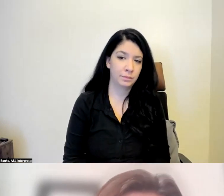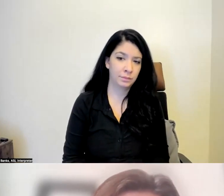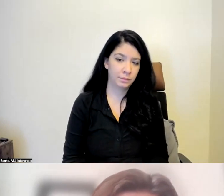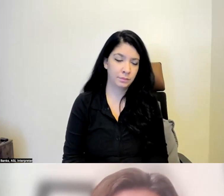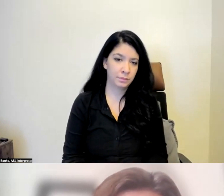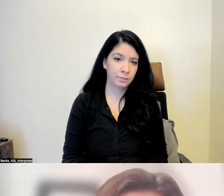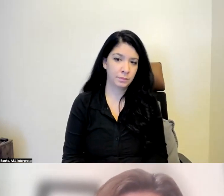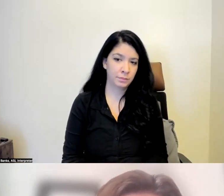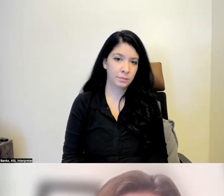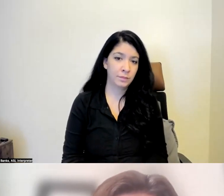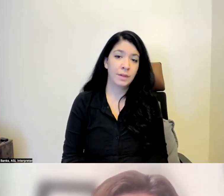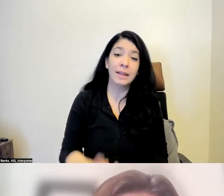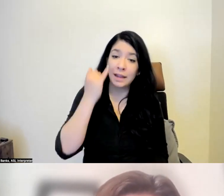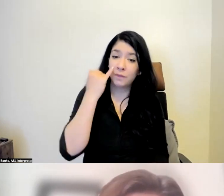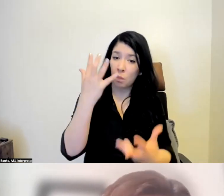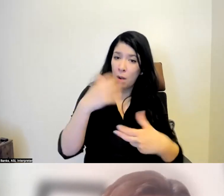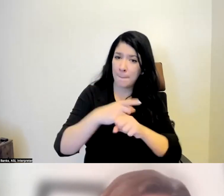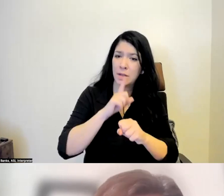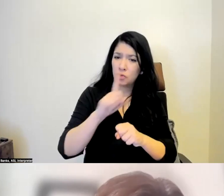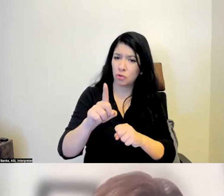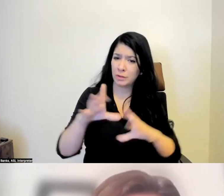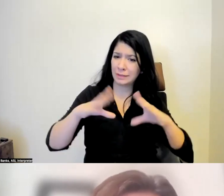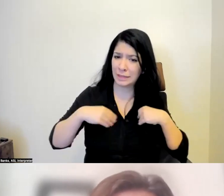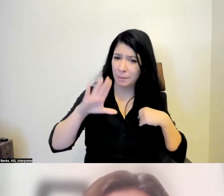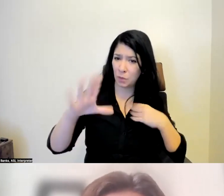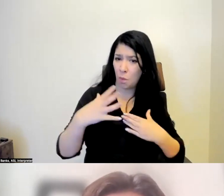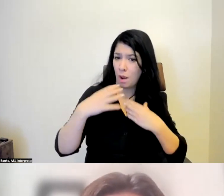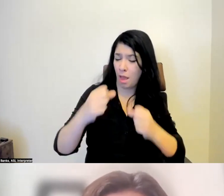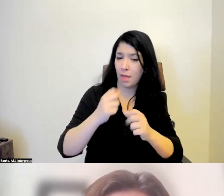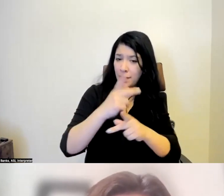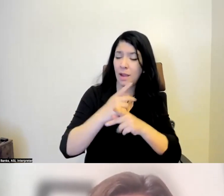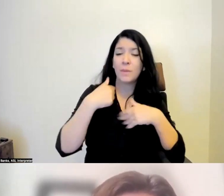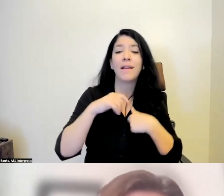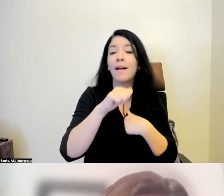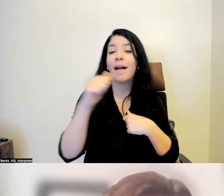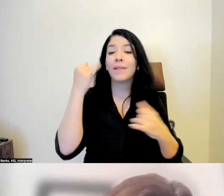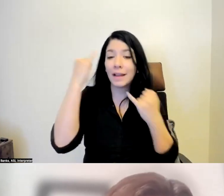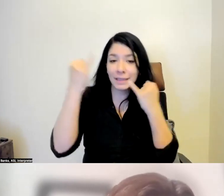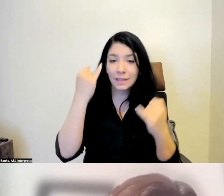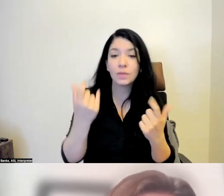healthcare you need. We've come up with some other ideas. Such as that you wait in a separate area